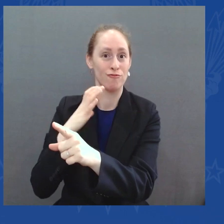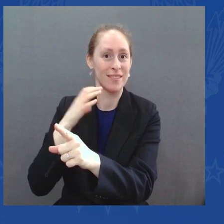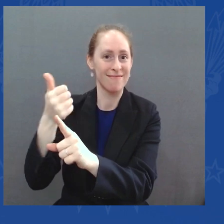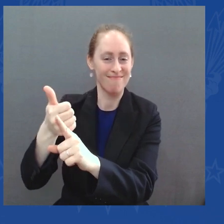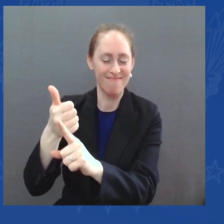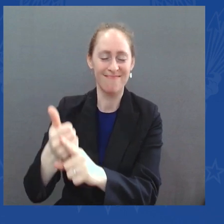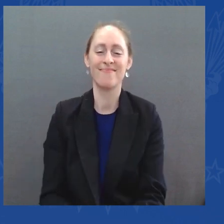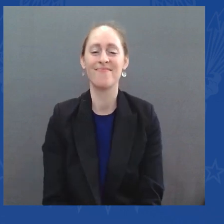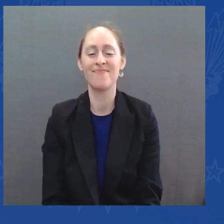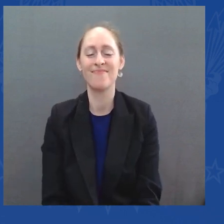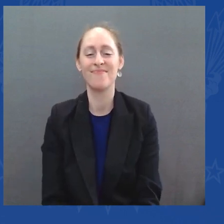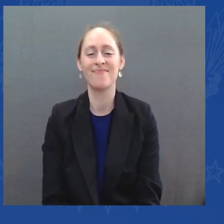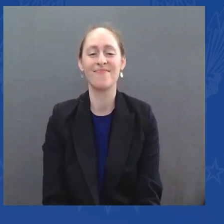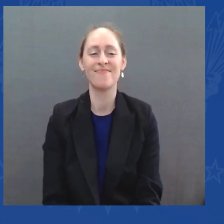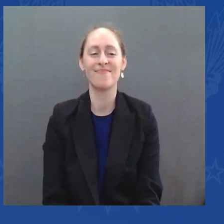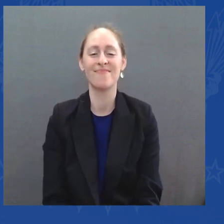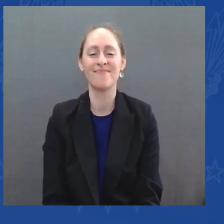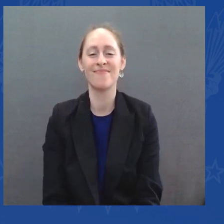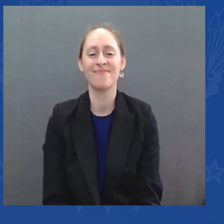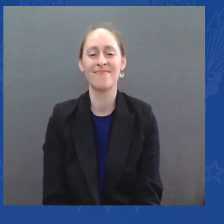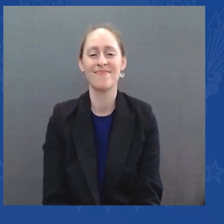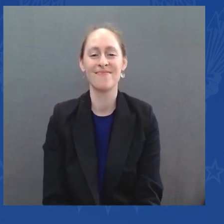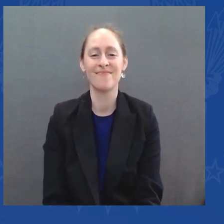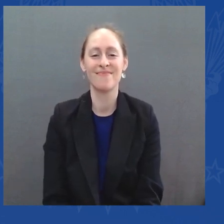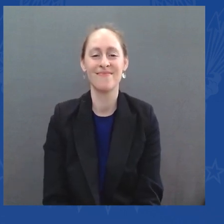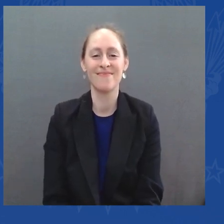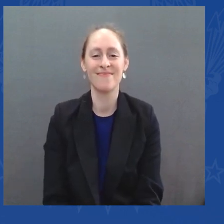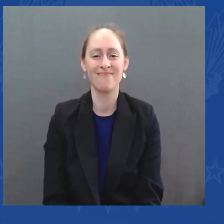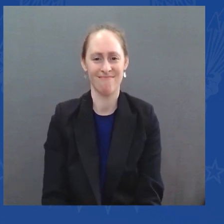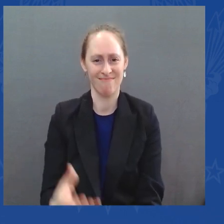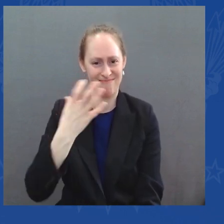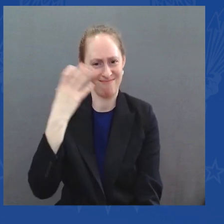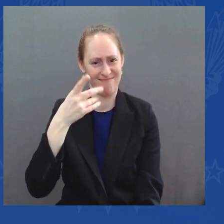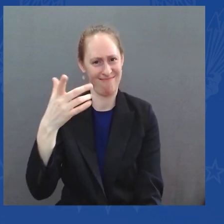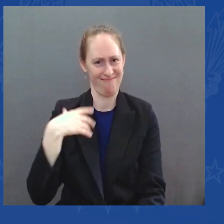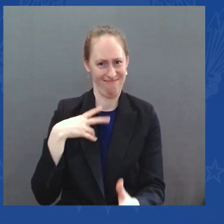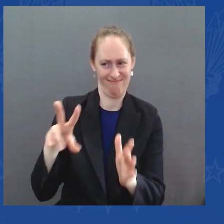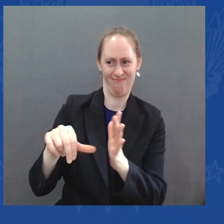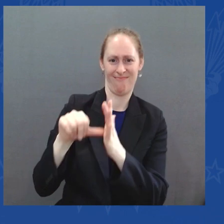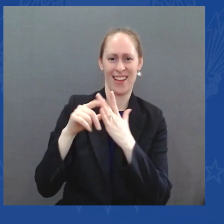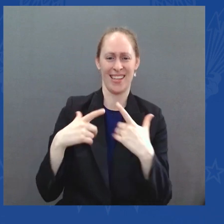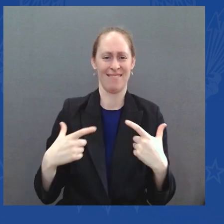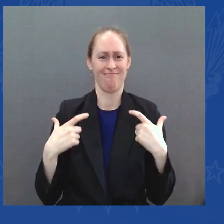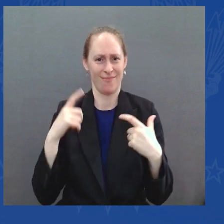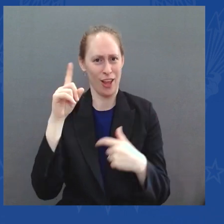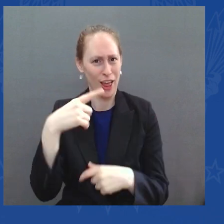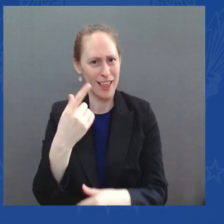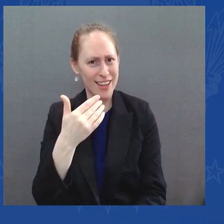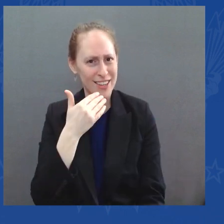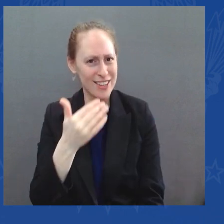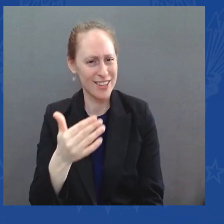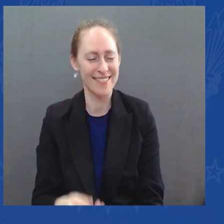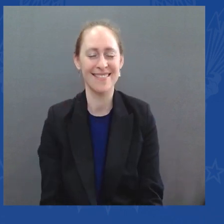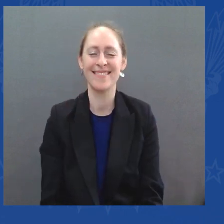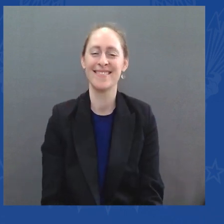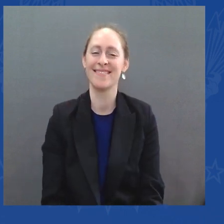Secretary Murphy: I'm trying to you, sir. I you. The President: I tell you what, man, I -- and I want to thank you for being here, man.